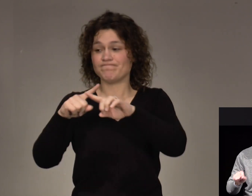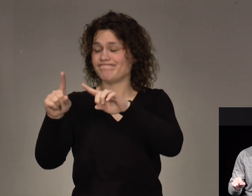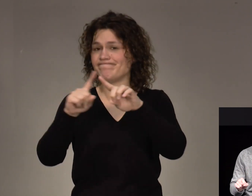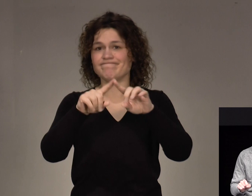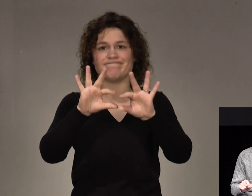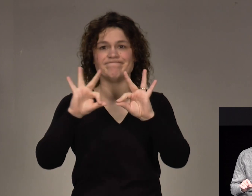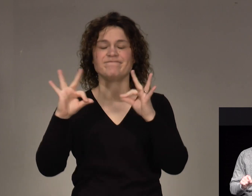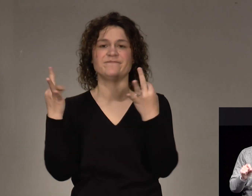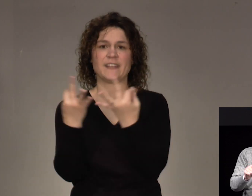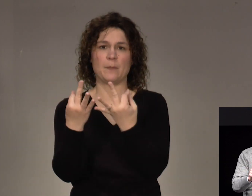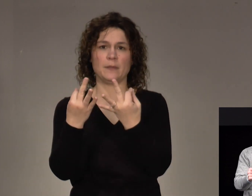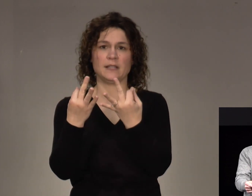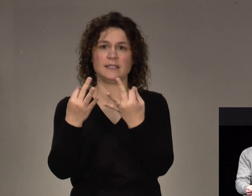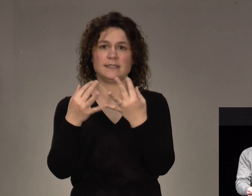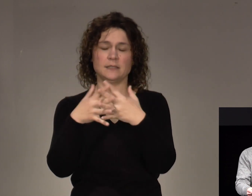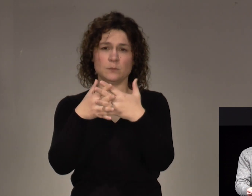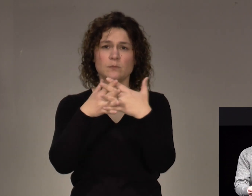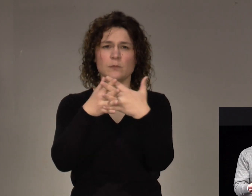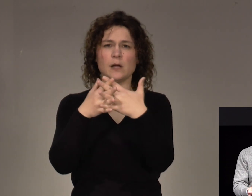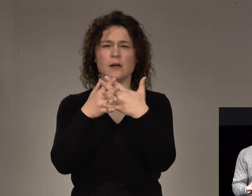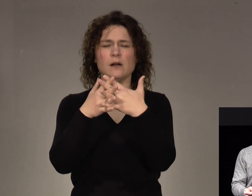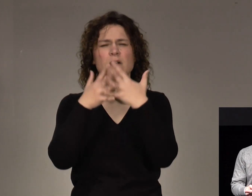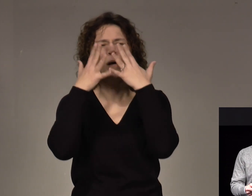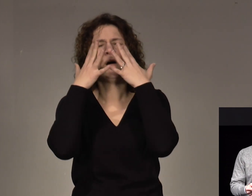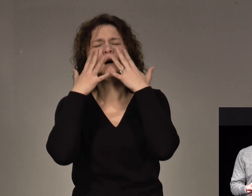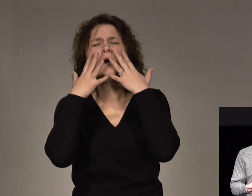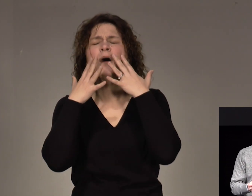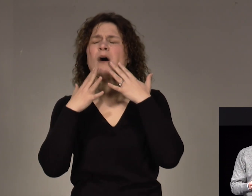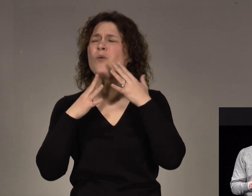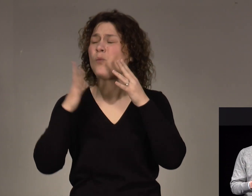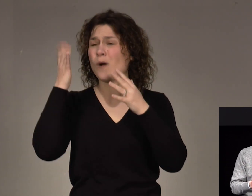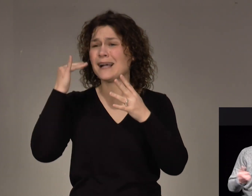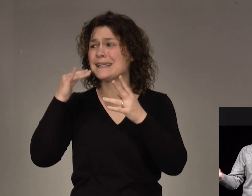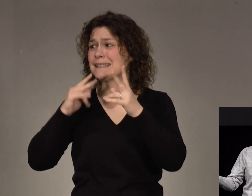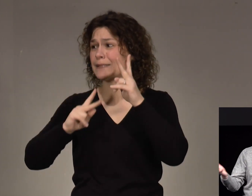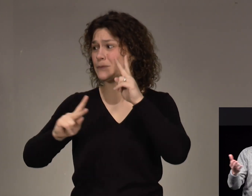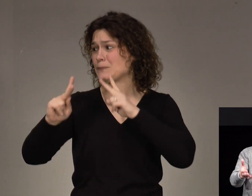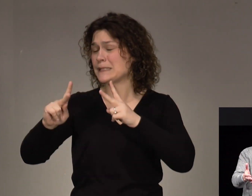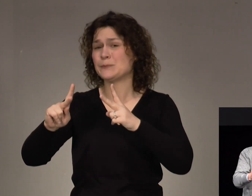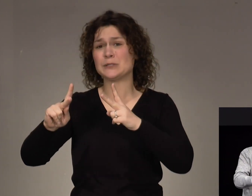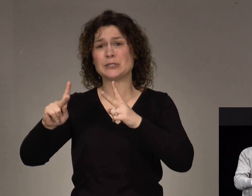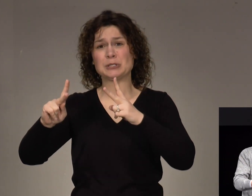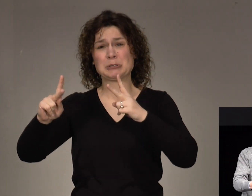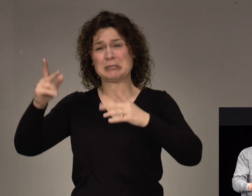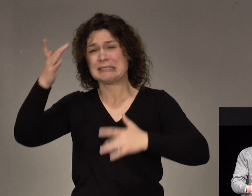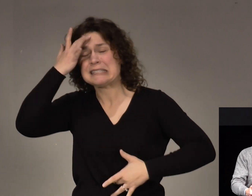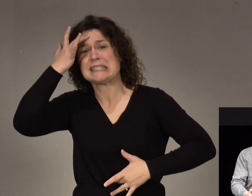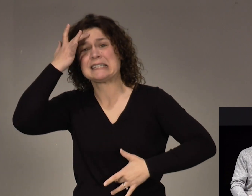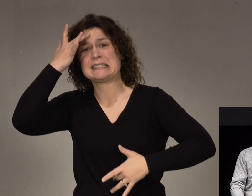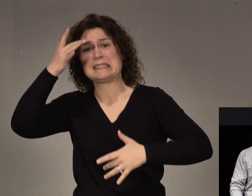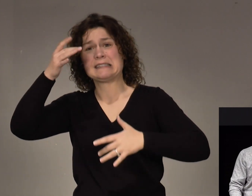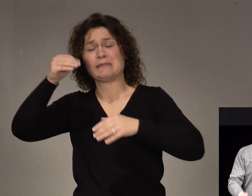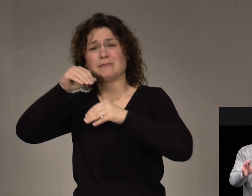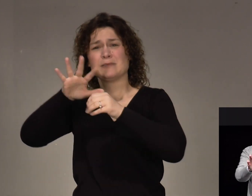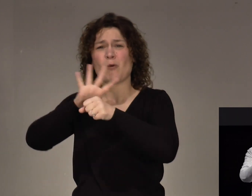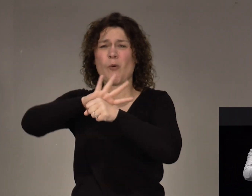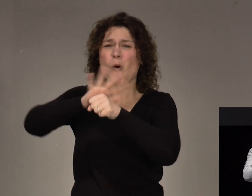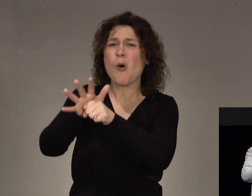country mourn the passing of loved ones attacked by the Covid-19. And I'll tell